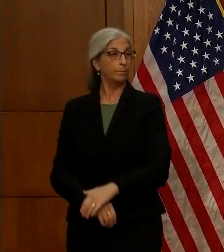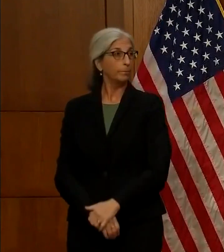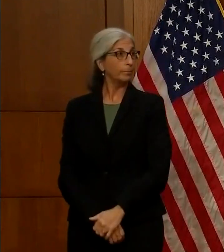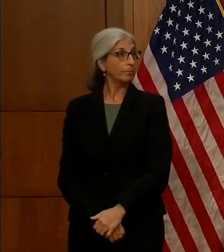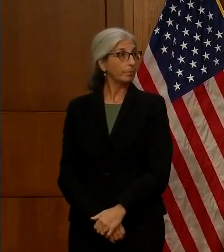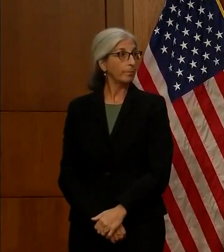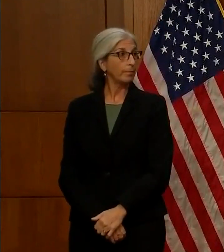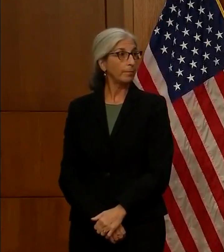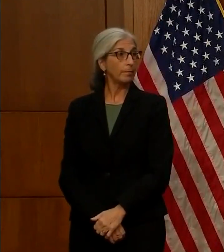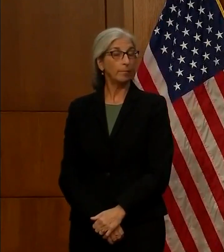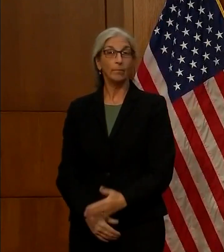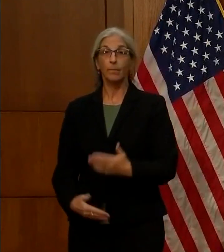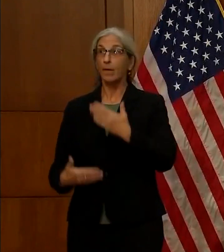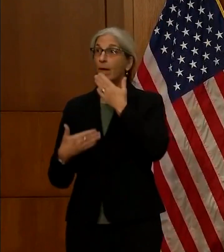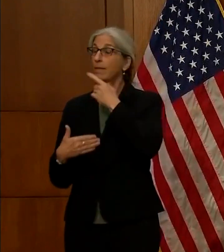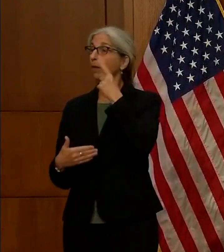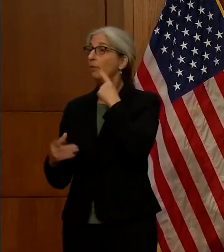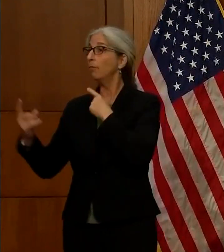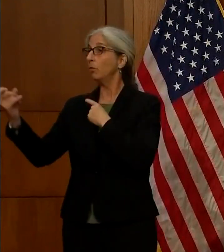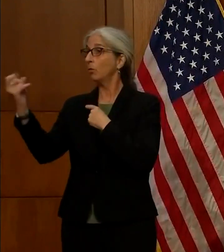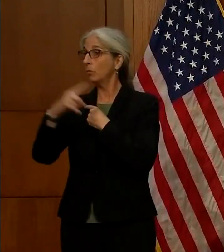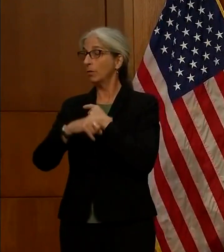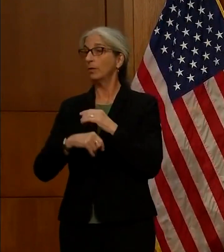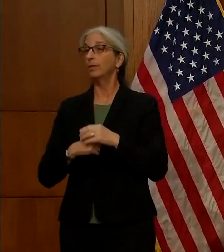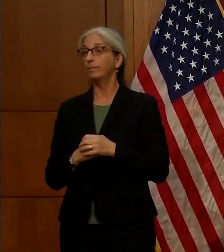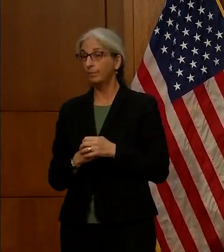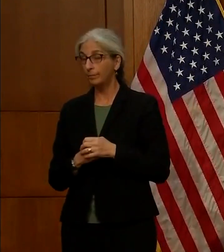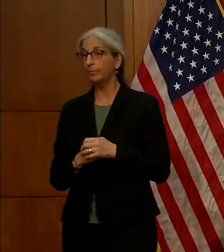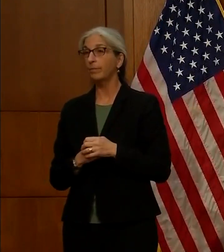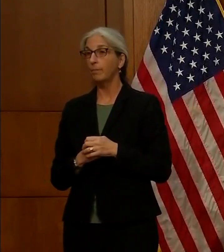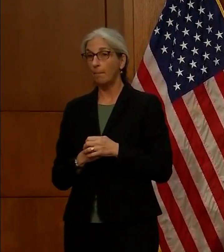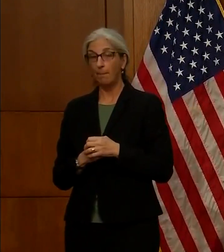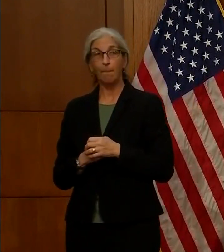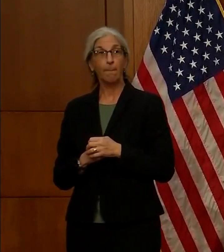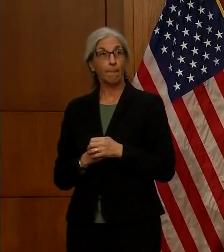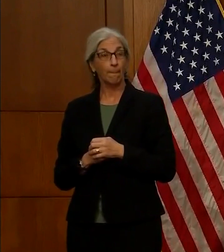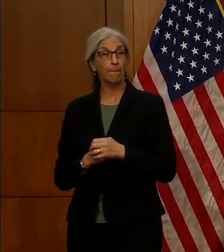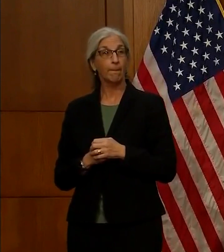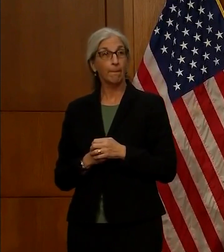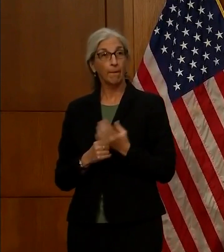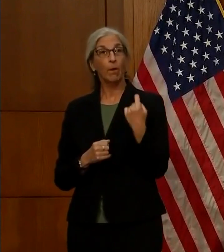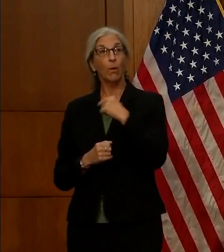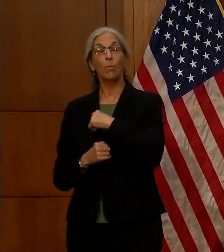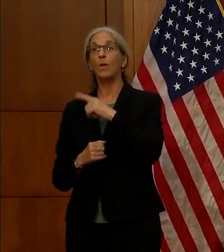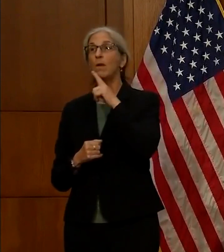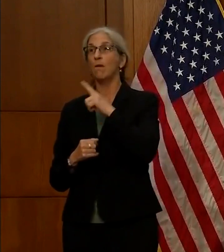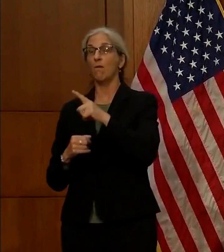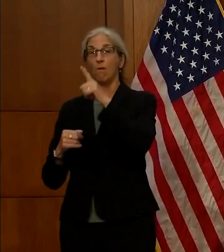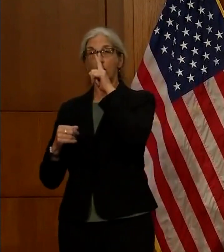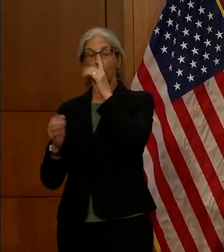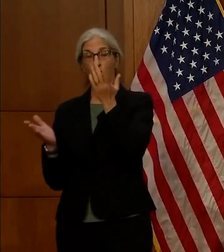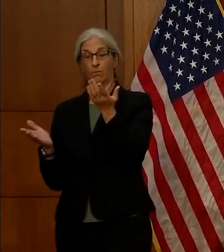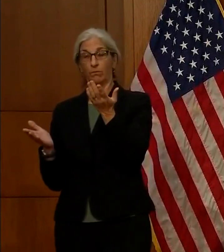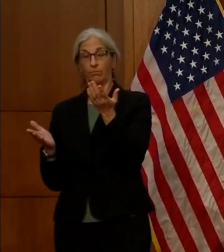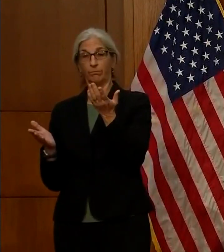THANK YOU. I THANK YOU FOR THAT